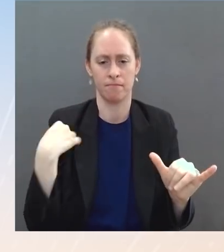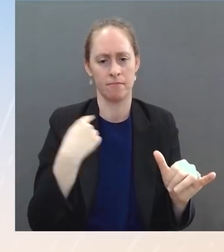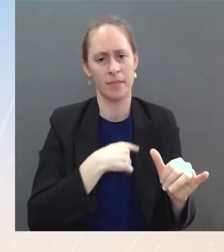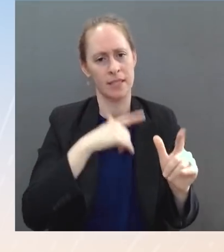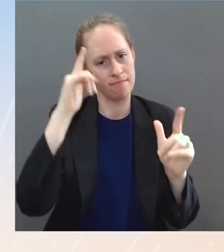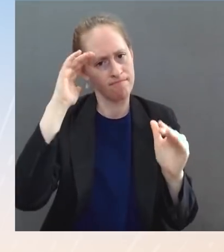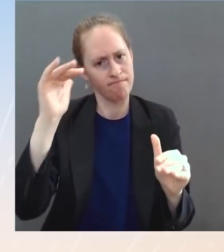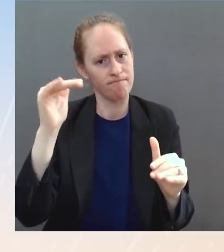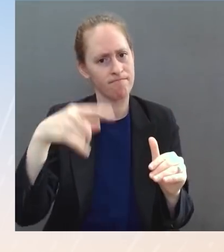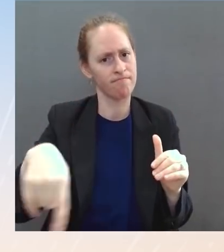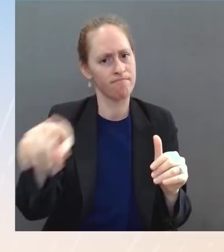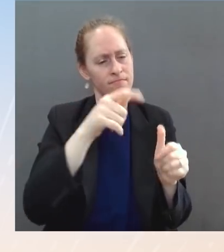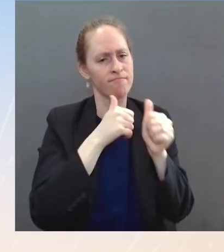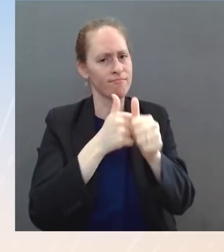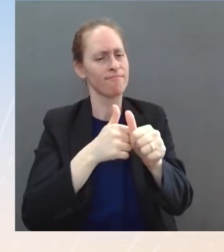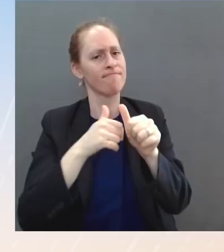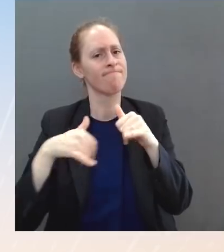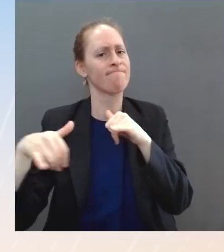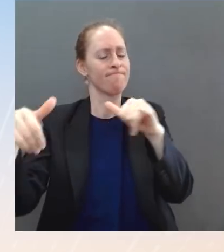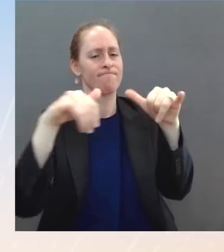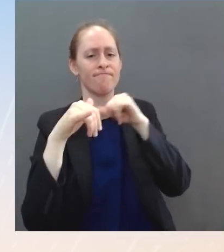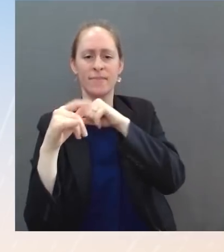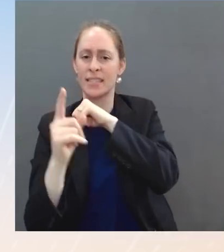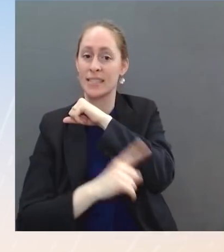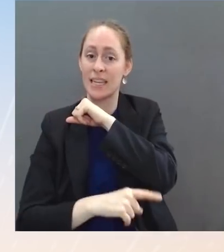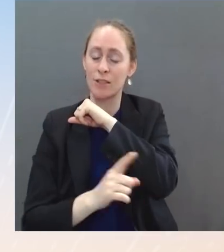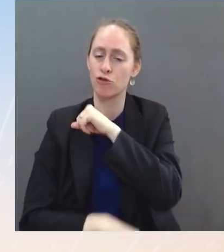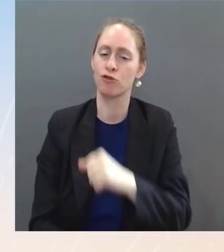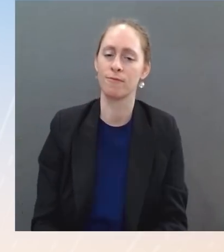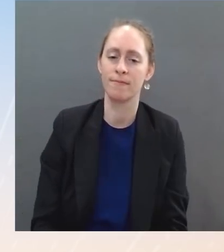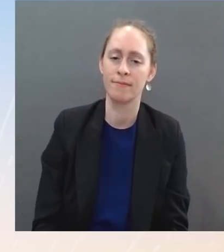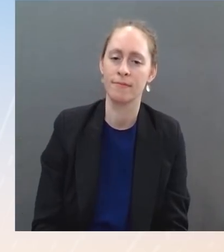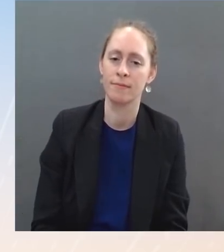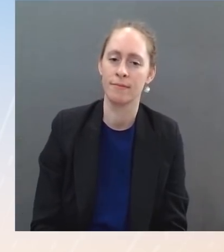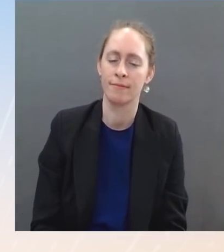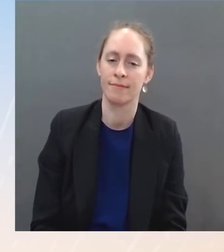there are reports that the Republicans and Democrats in the Senate are nearing a deal on a $10 billion package